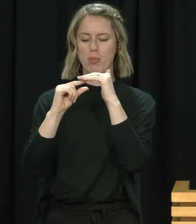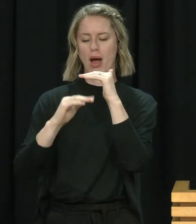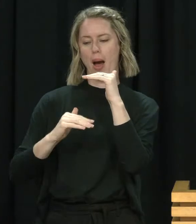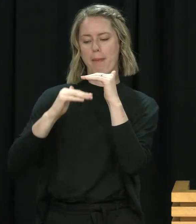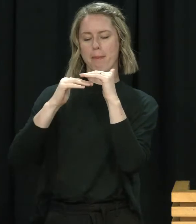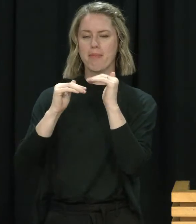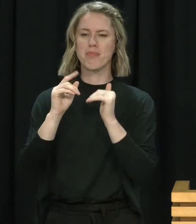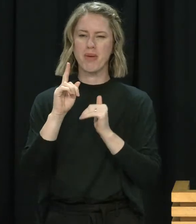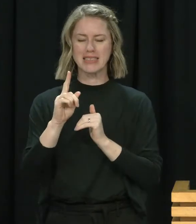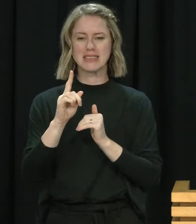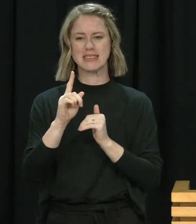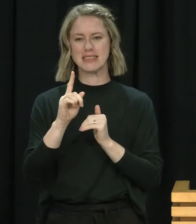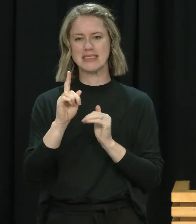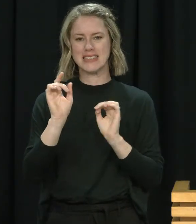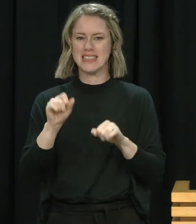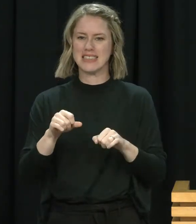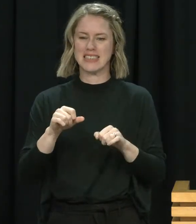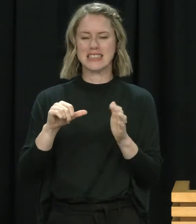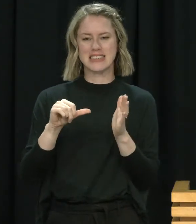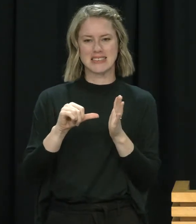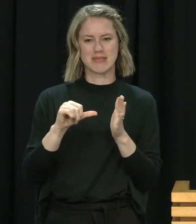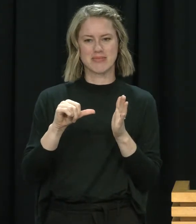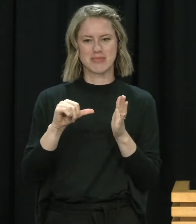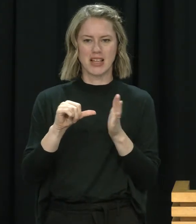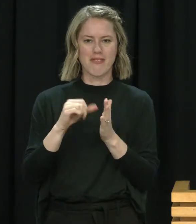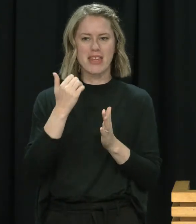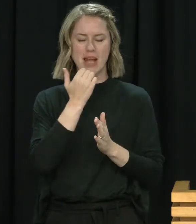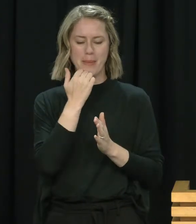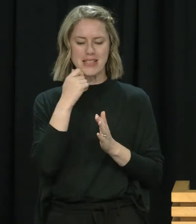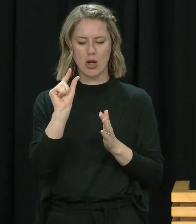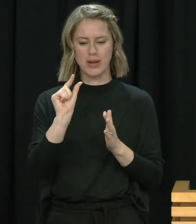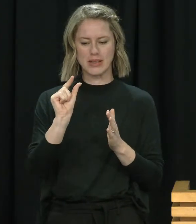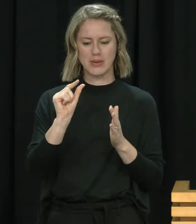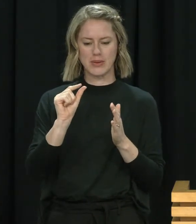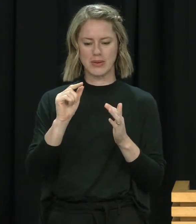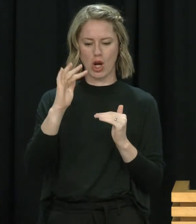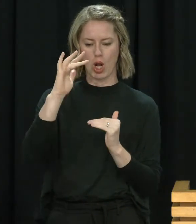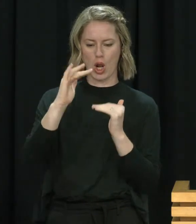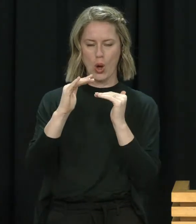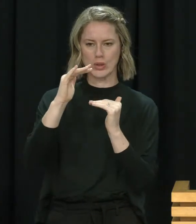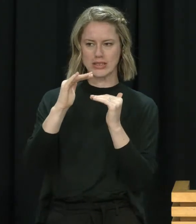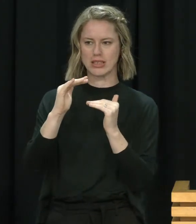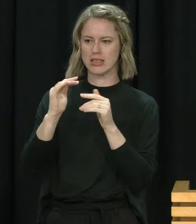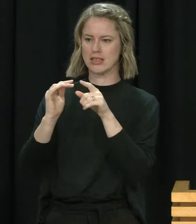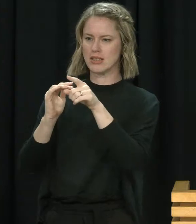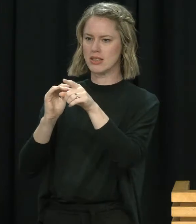through, so that will be happening today. So that brings us back up again a